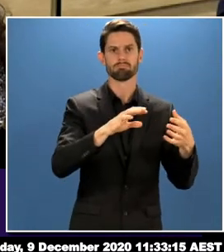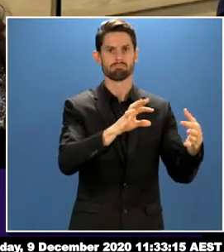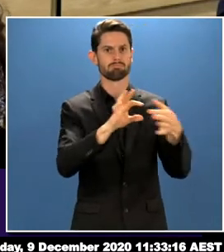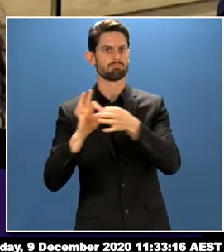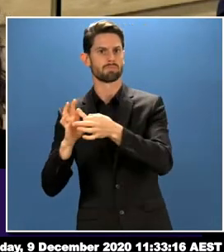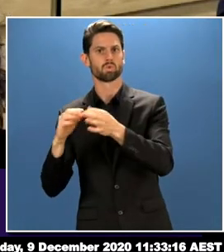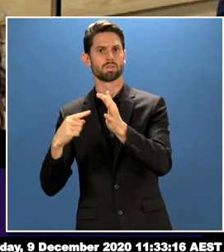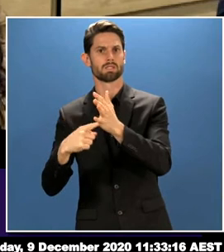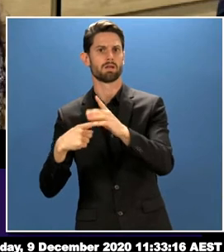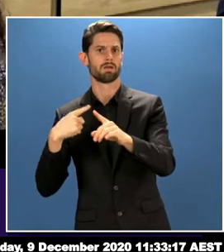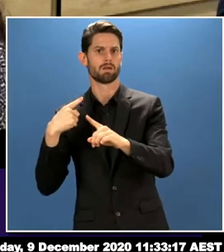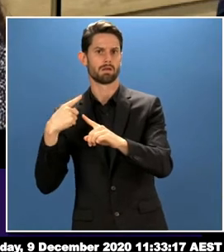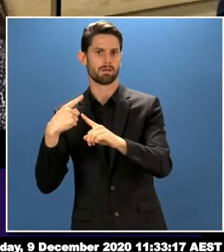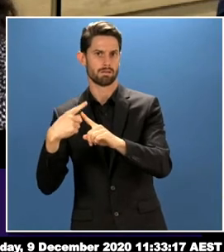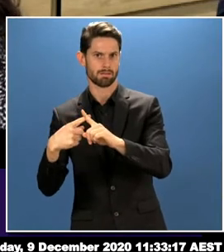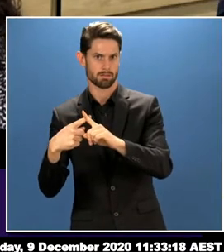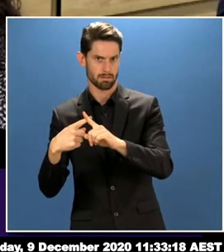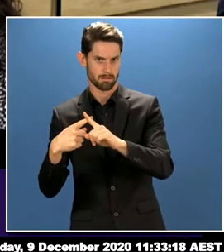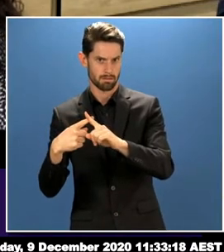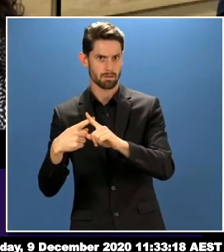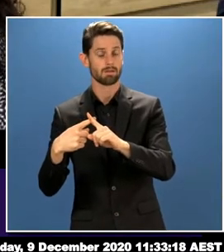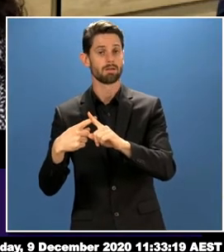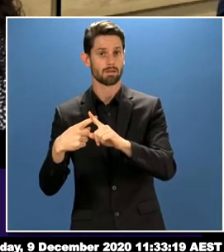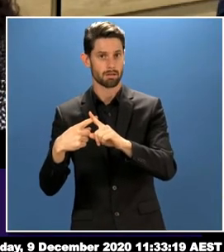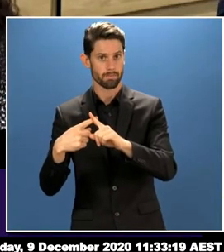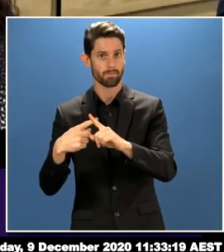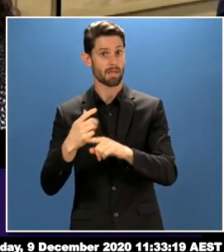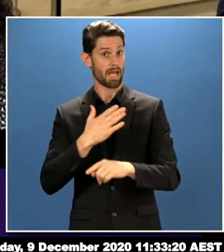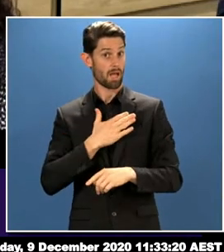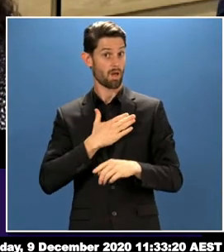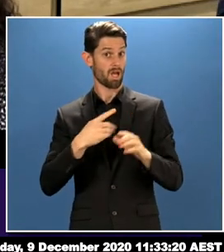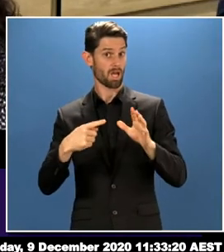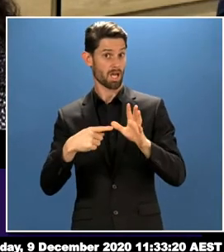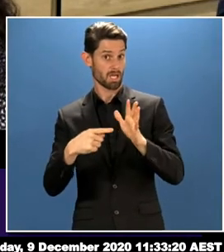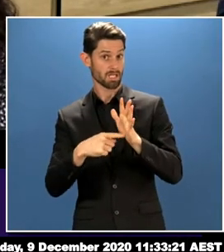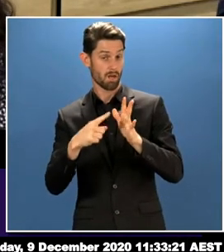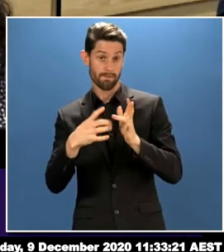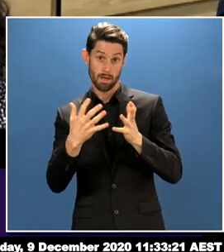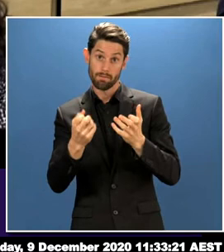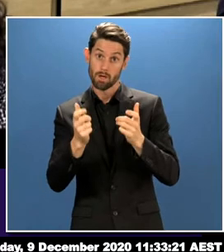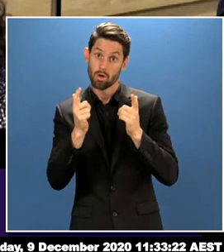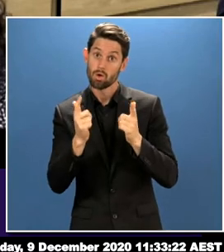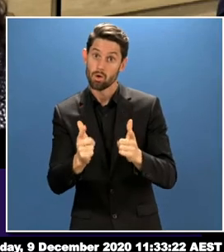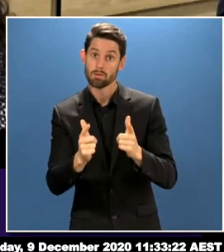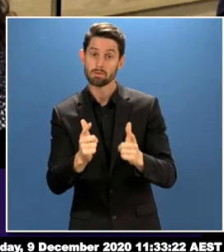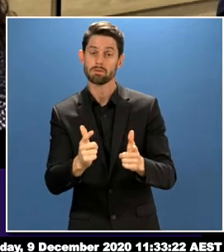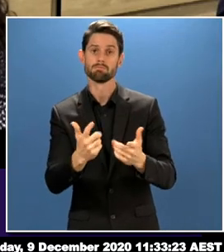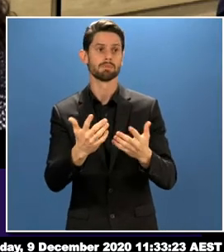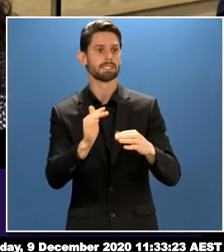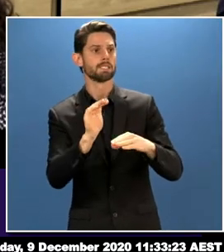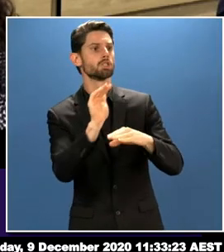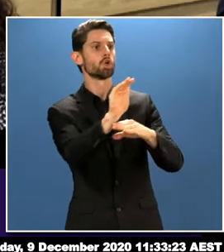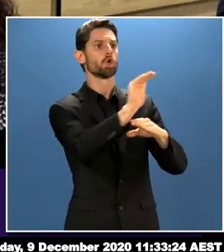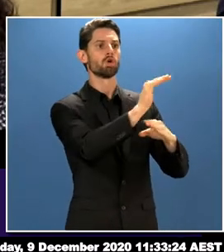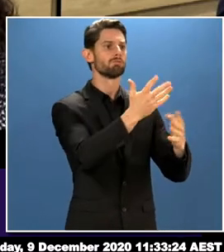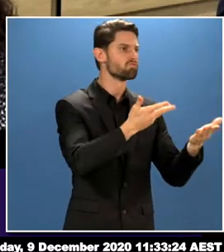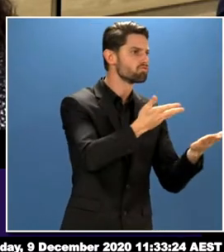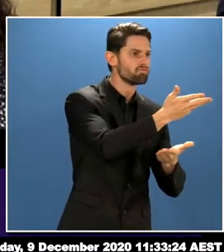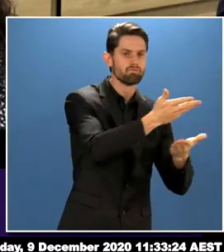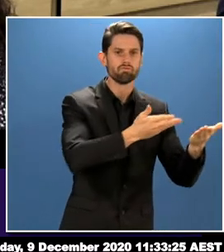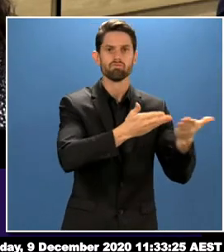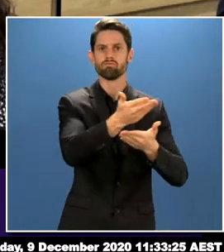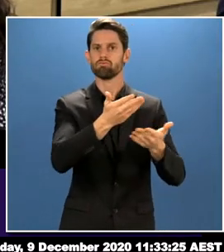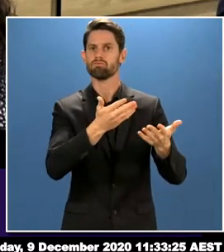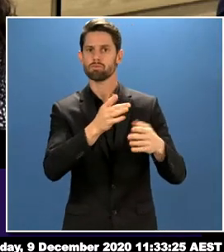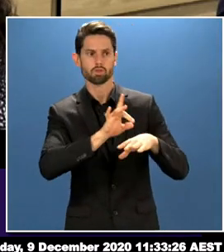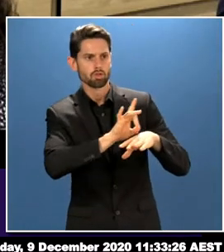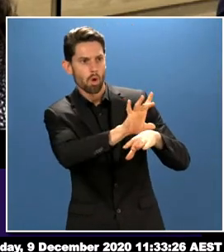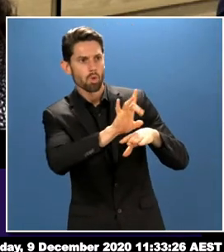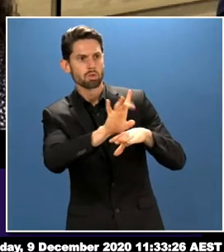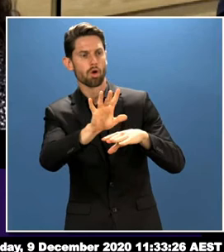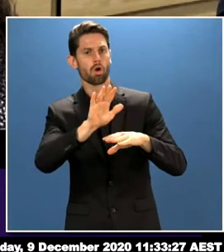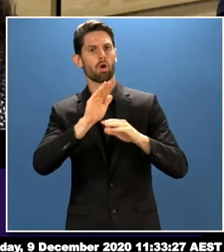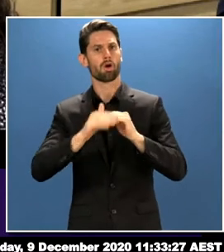So the ATO does a lot of external consultation with the tax profession